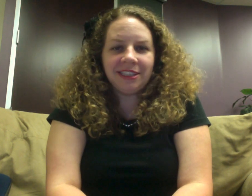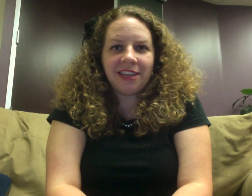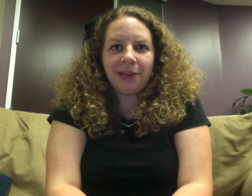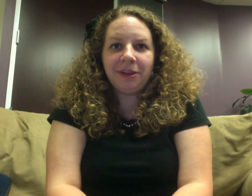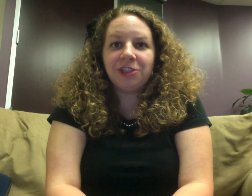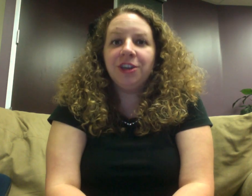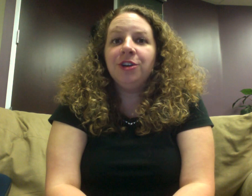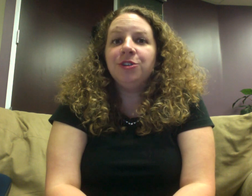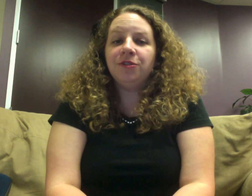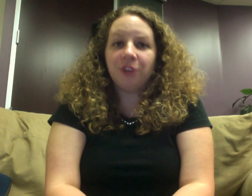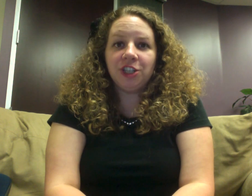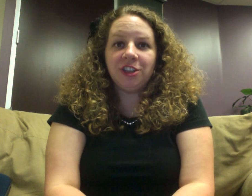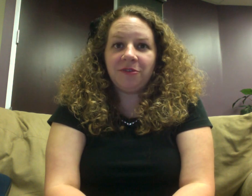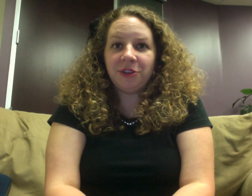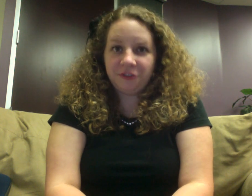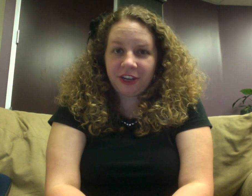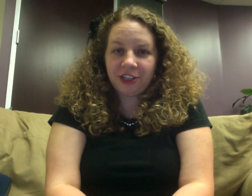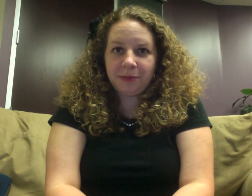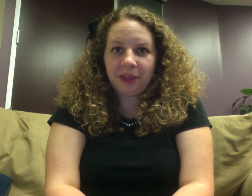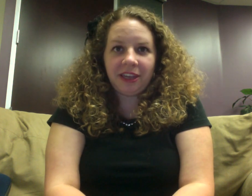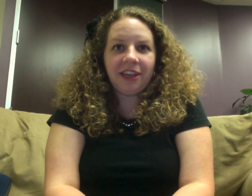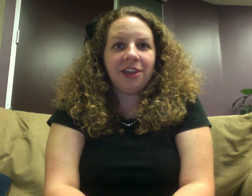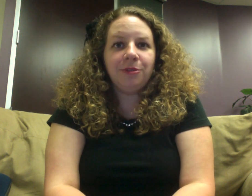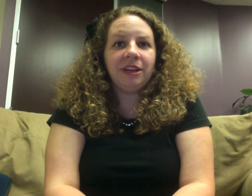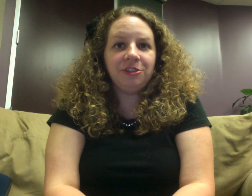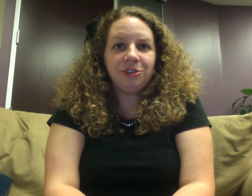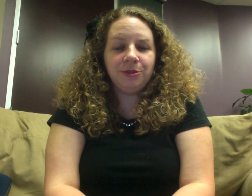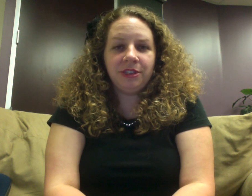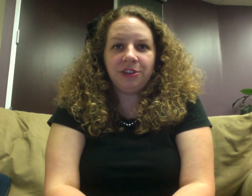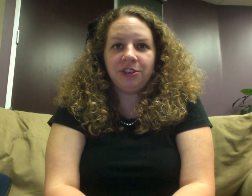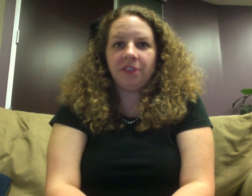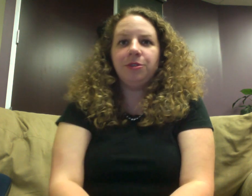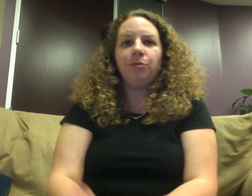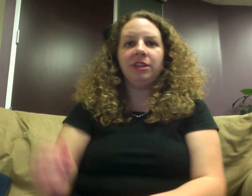Sign Language. So first off, when you're fingerspelling and you're introducing yourself, you want